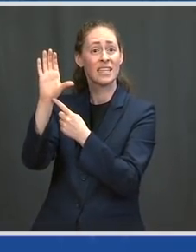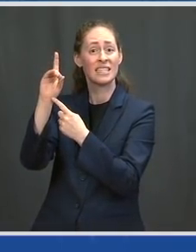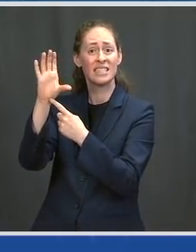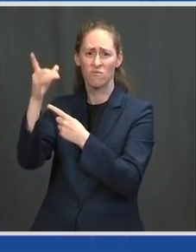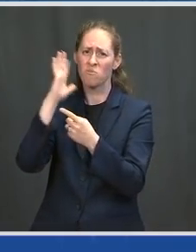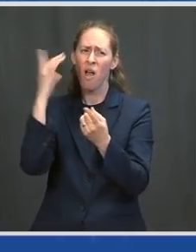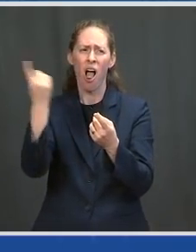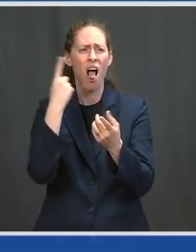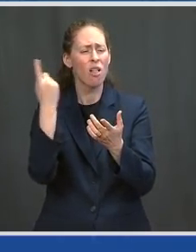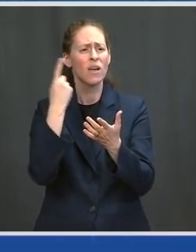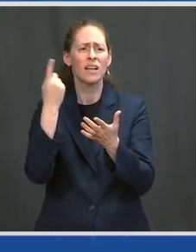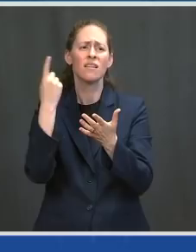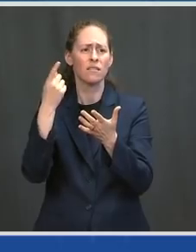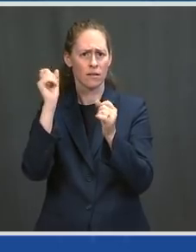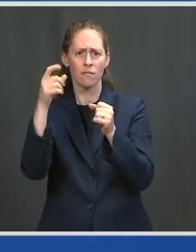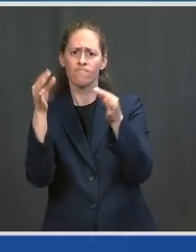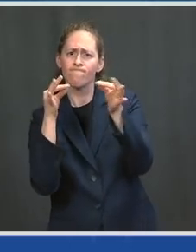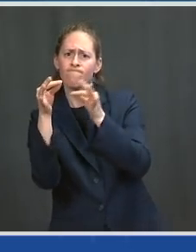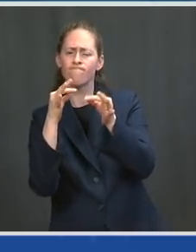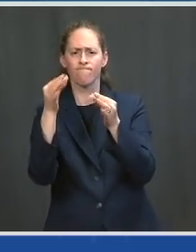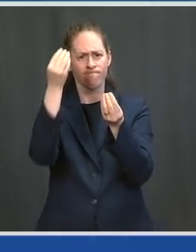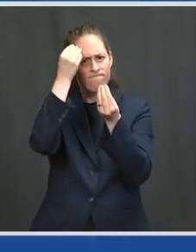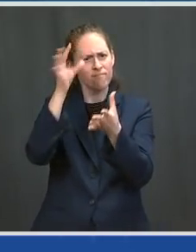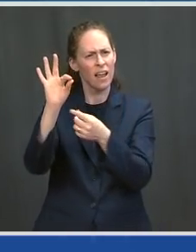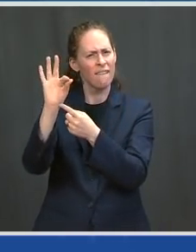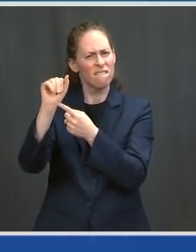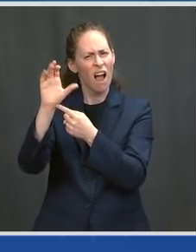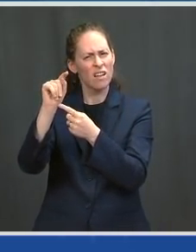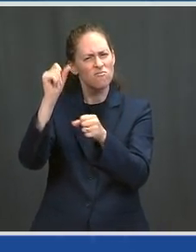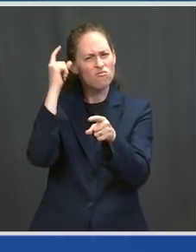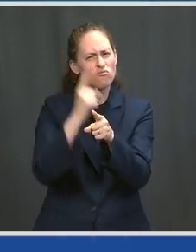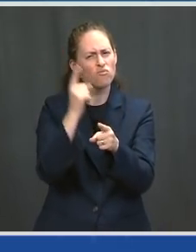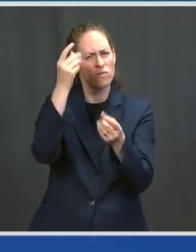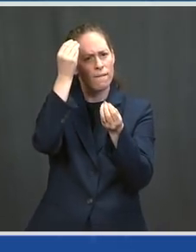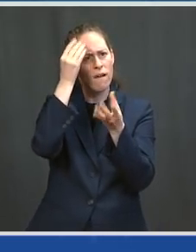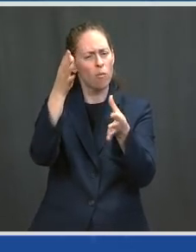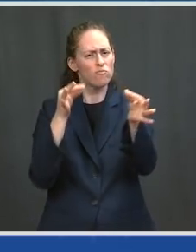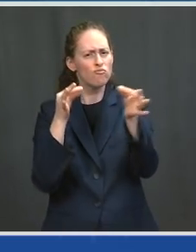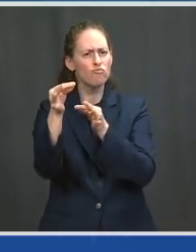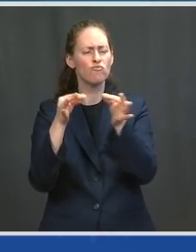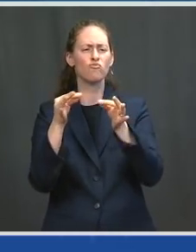We will also be partnering with healthcare providers, schools, community organizations,